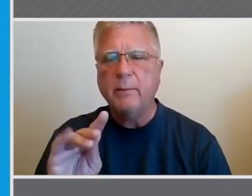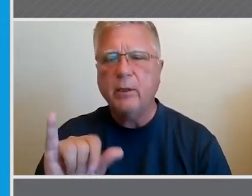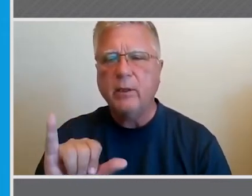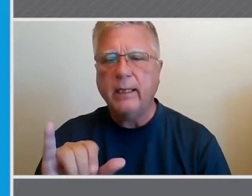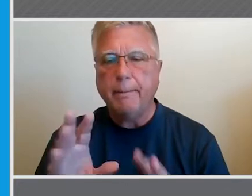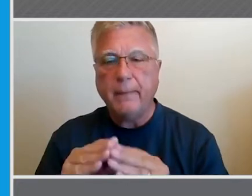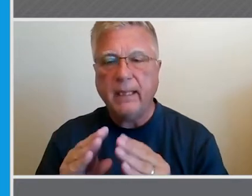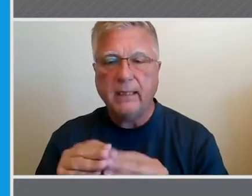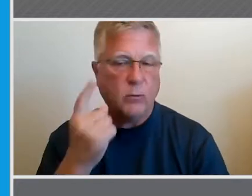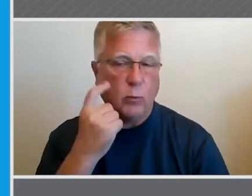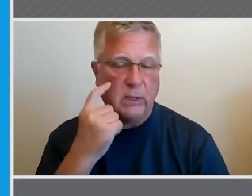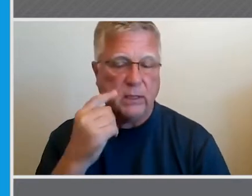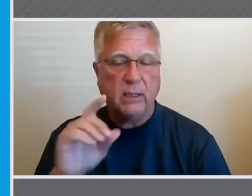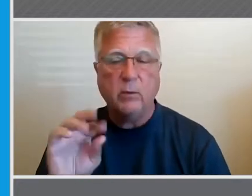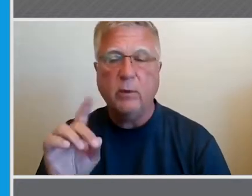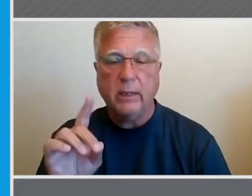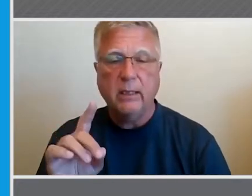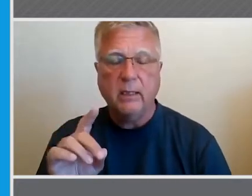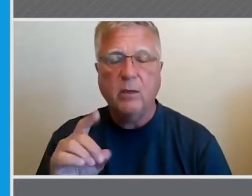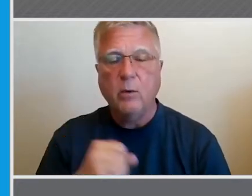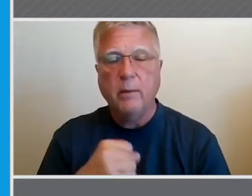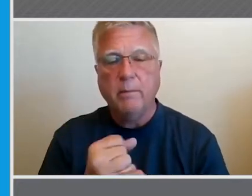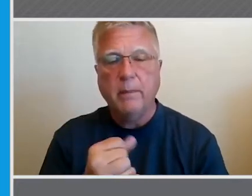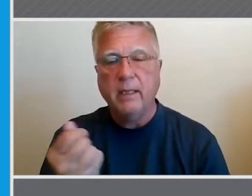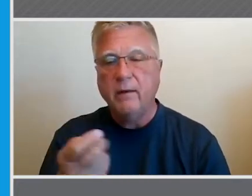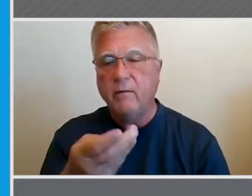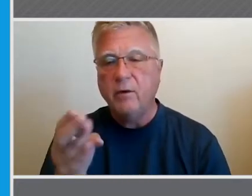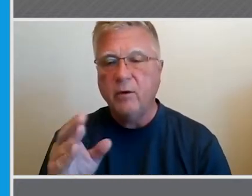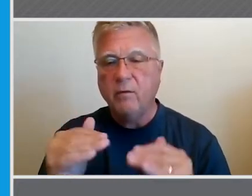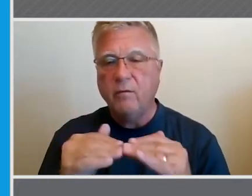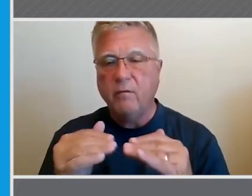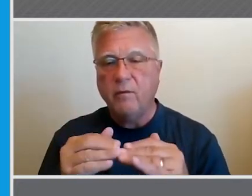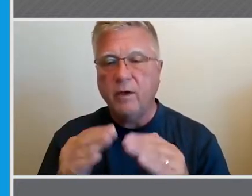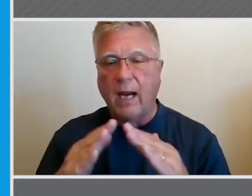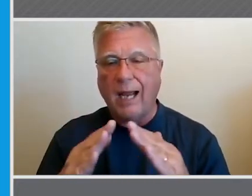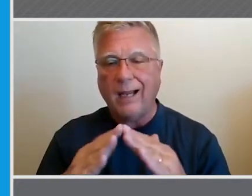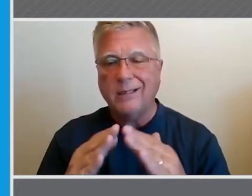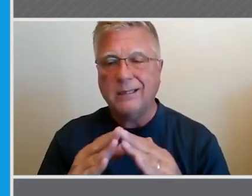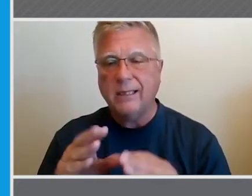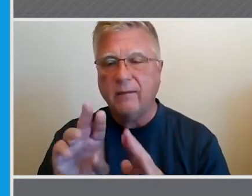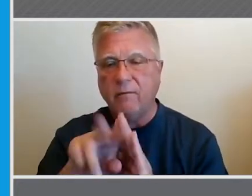we've done is we've produced a couple of fair housing videos that you should see coming